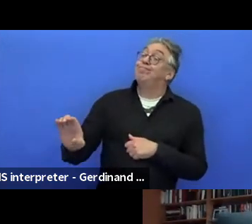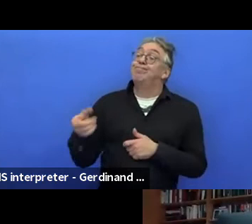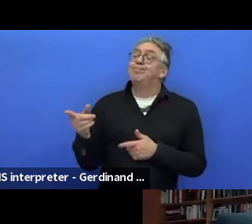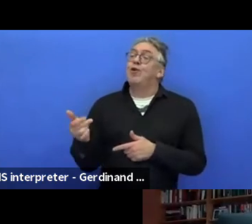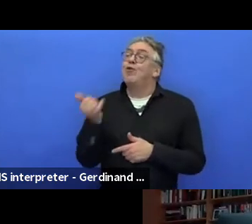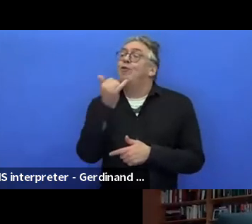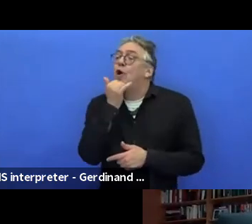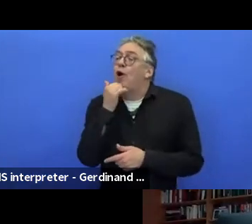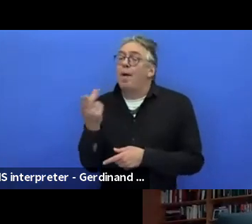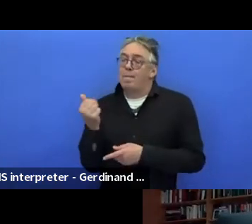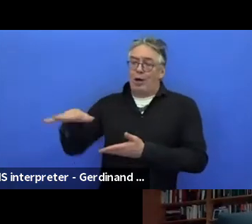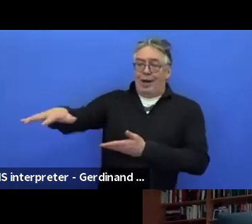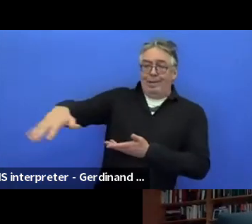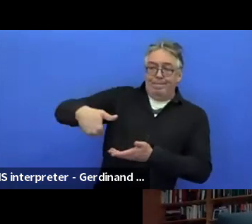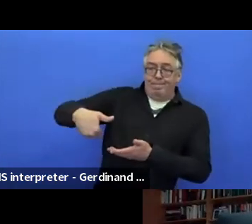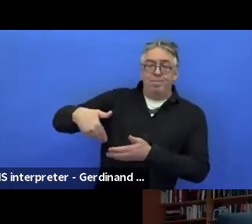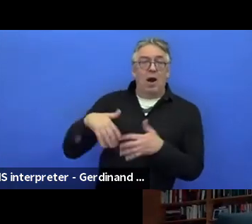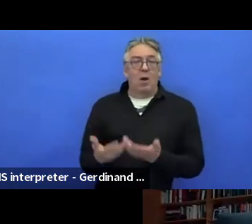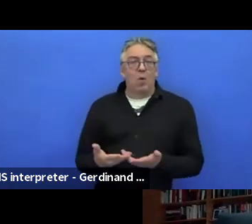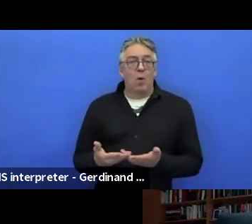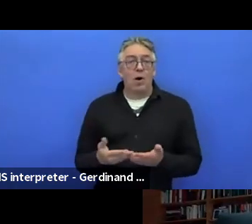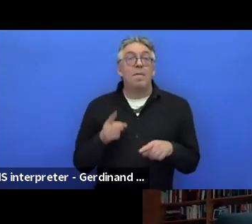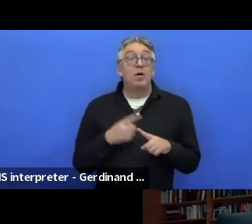on when EU legislation has not been implemented properly.